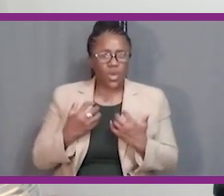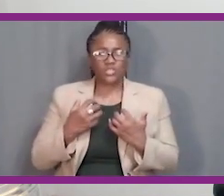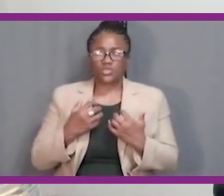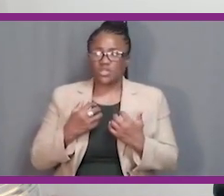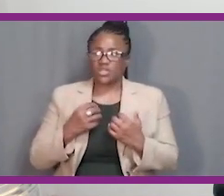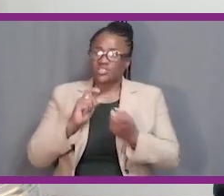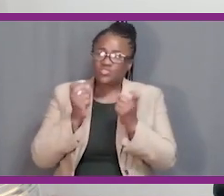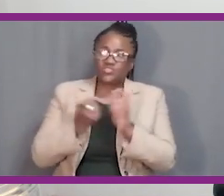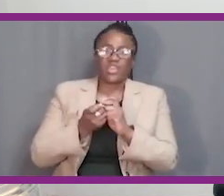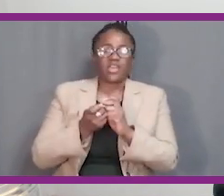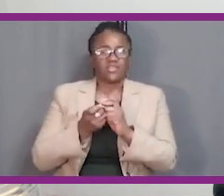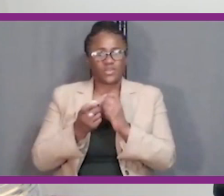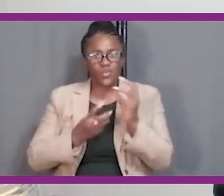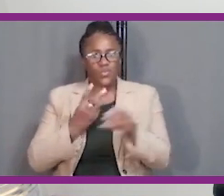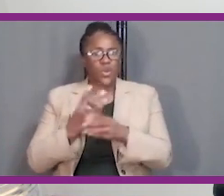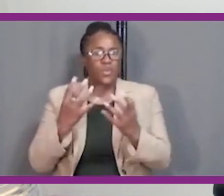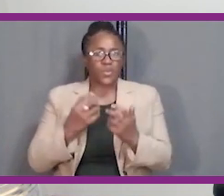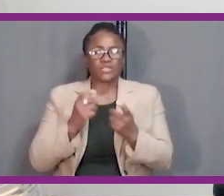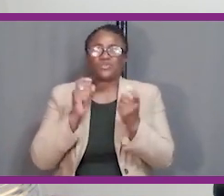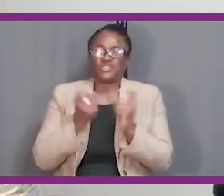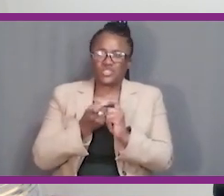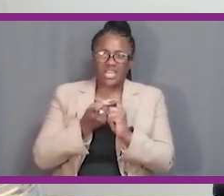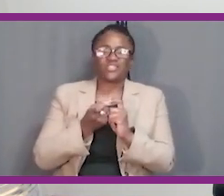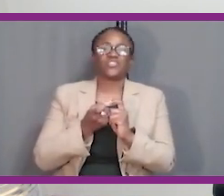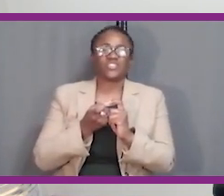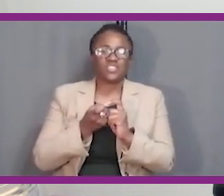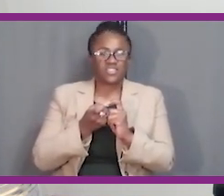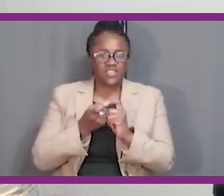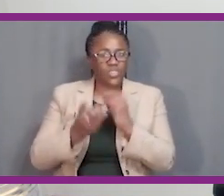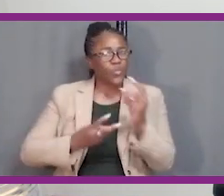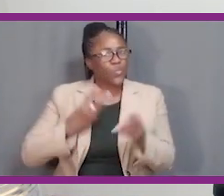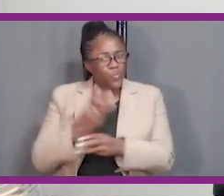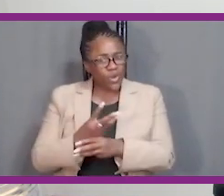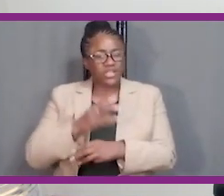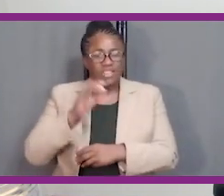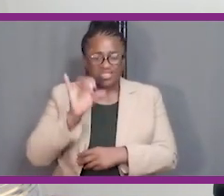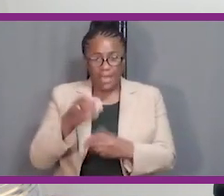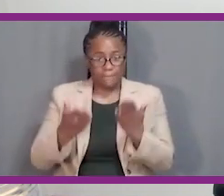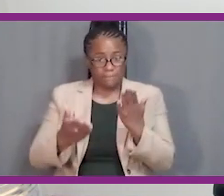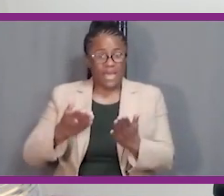And that might mean that we are doing things in a different way, that might mean that our priorities